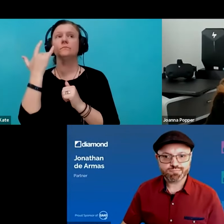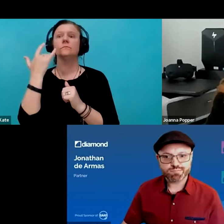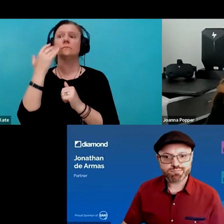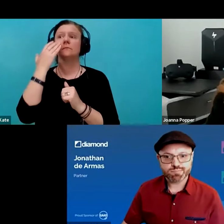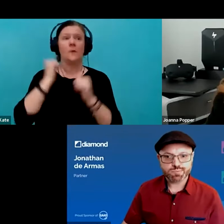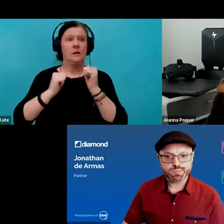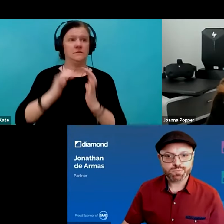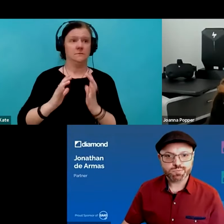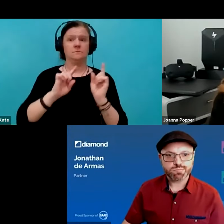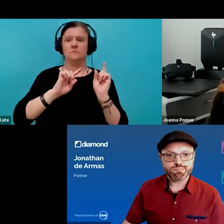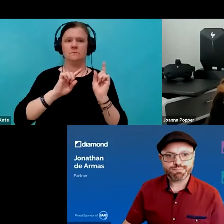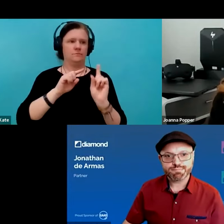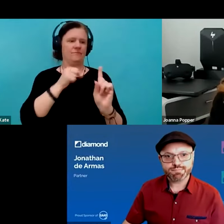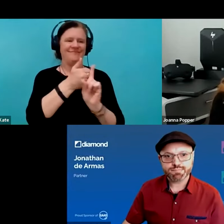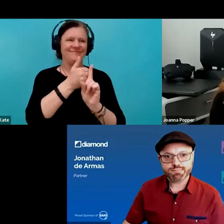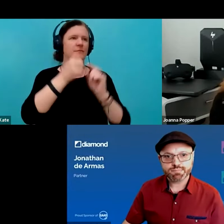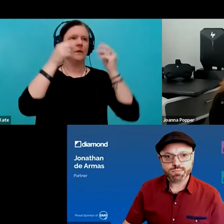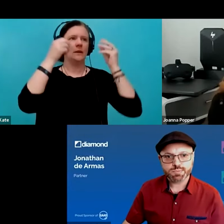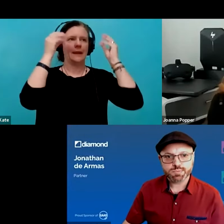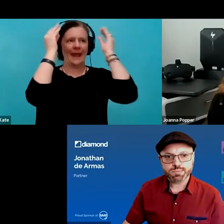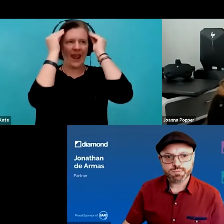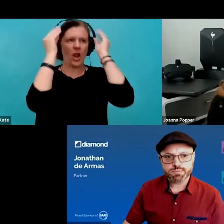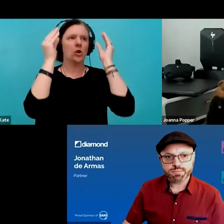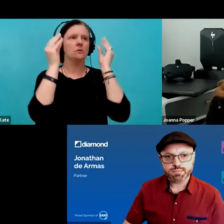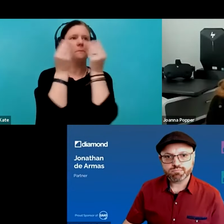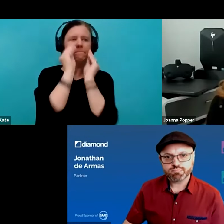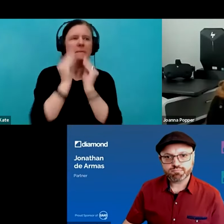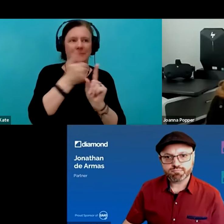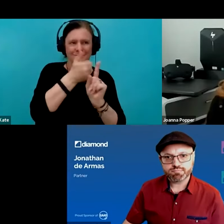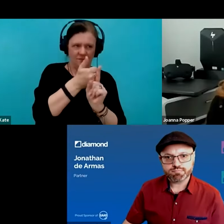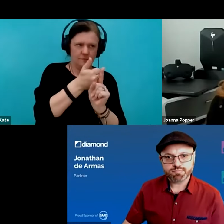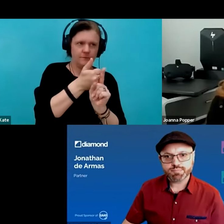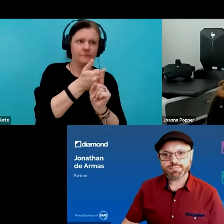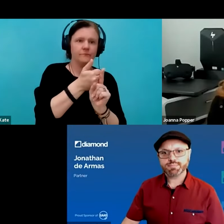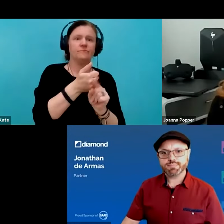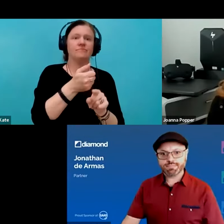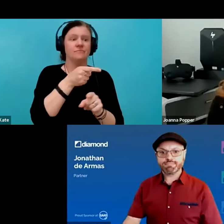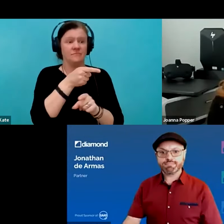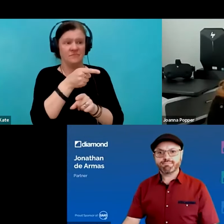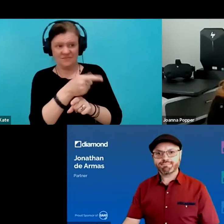and makeup ready We have everybody sign waivers that says they haven't knowingly been exposed to